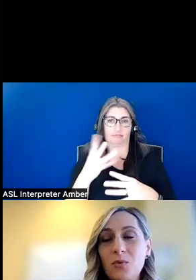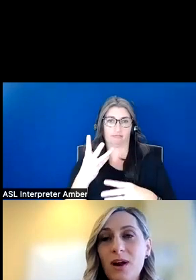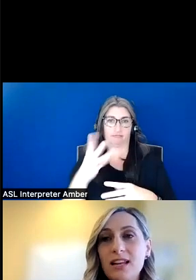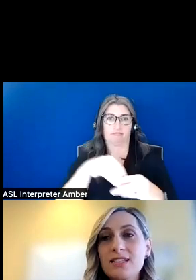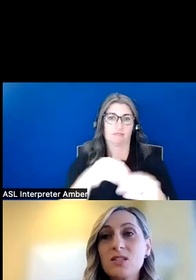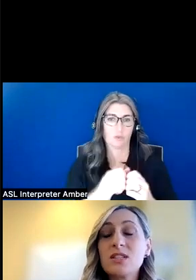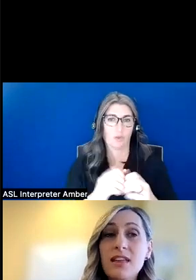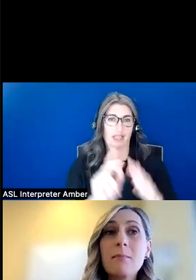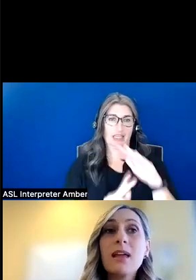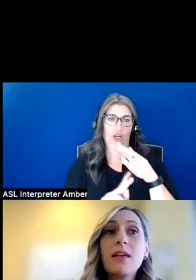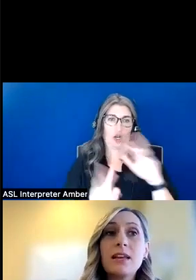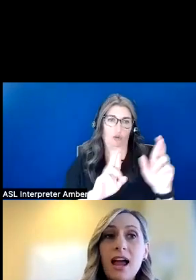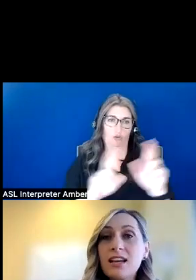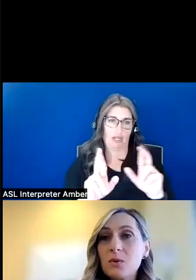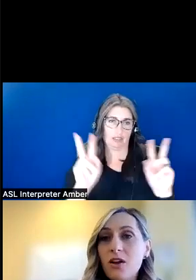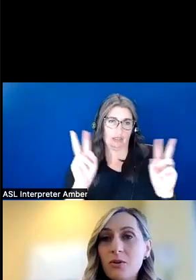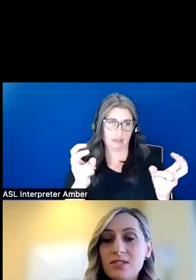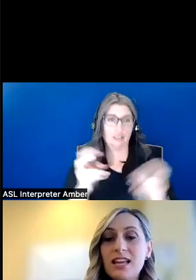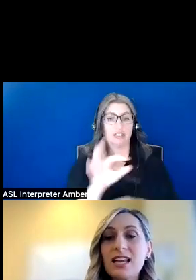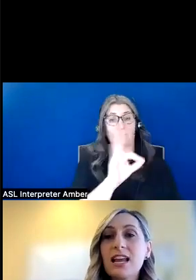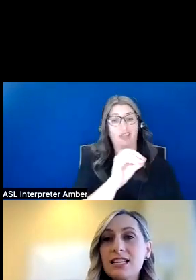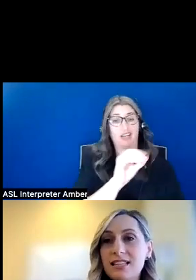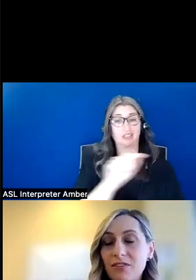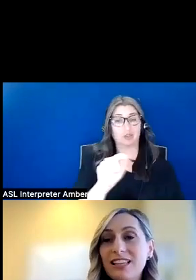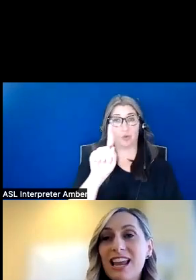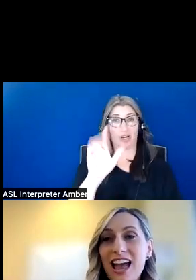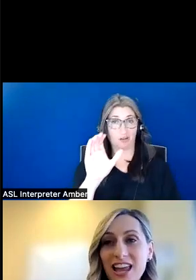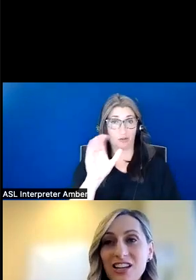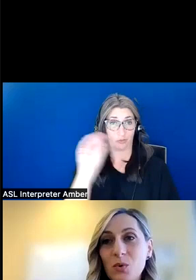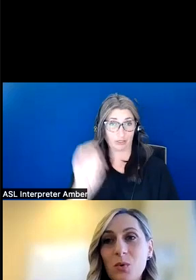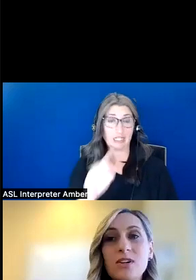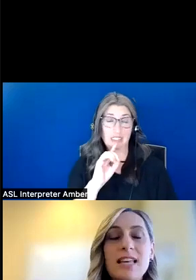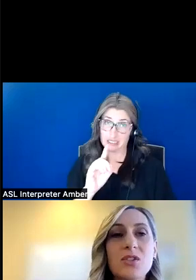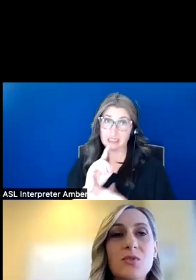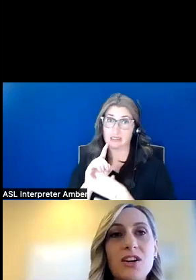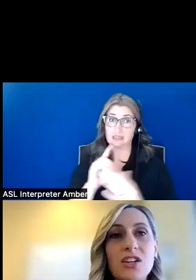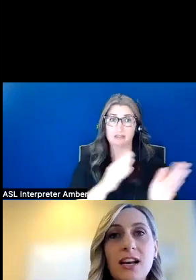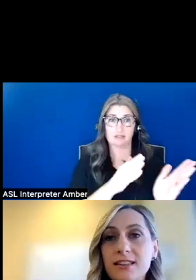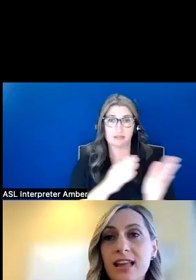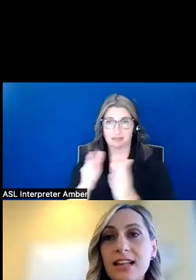readiness. So to them, the 90 to 100 percent is definitely headed towards that direction, and that's